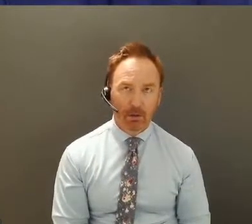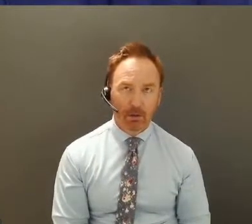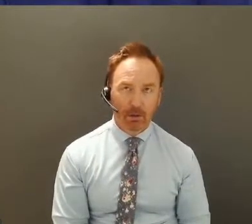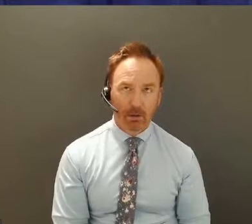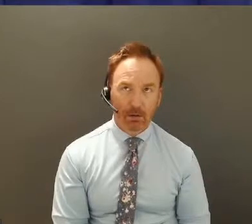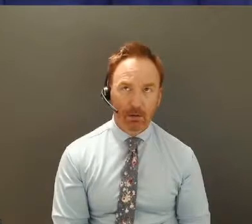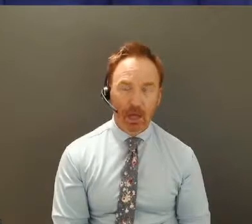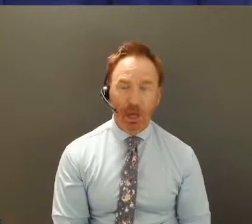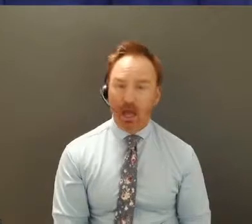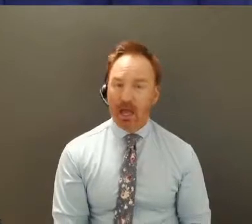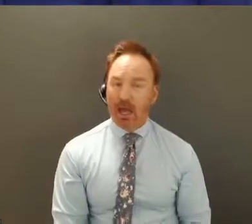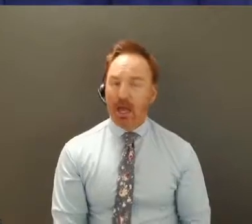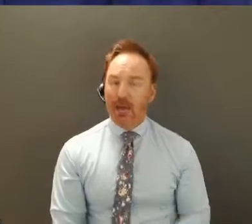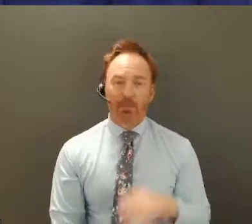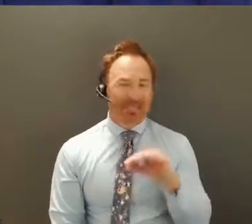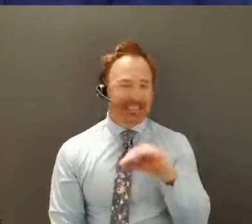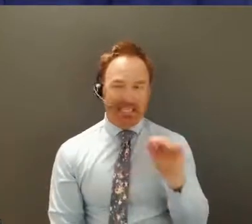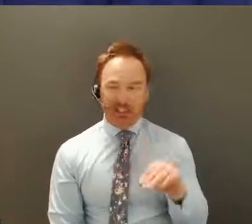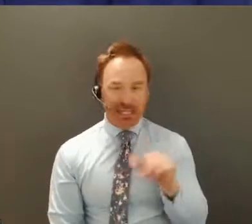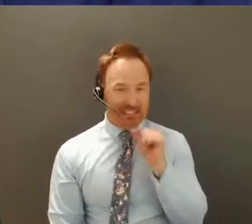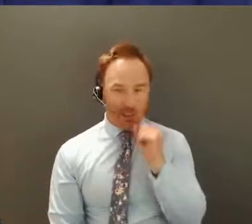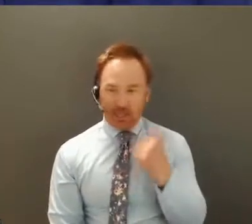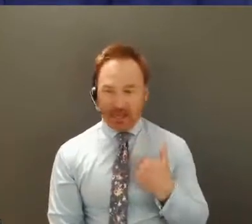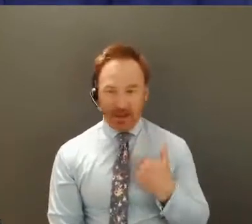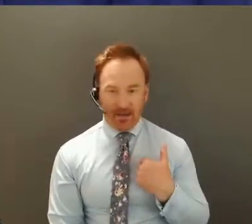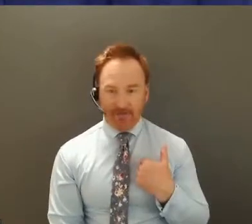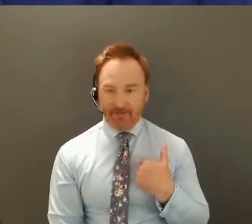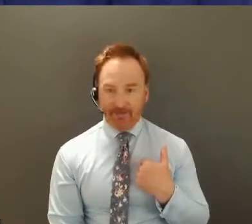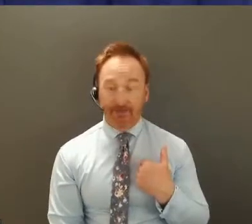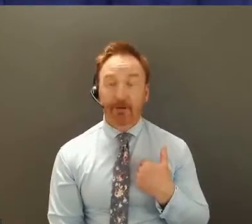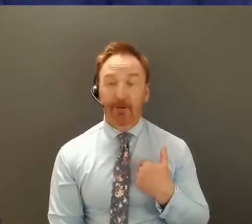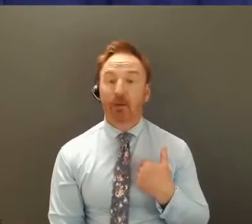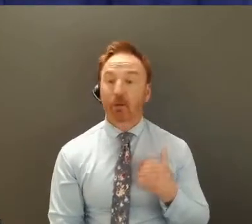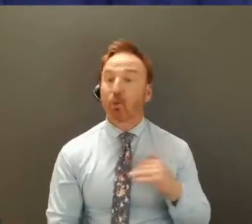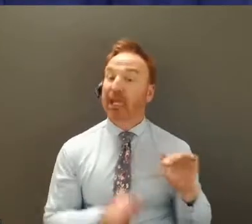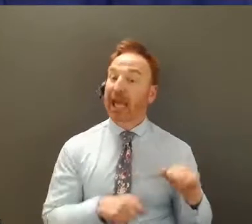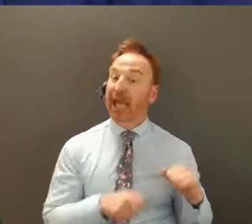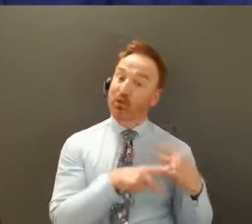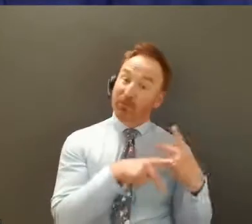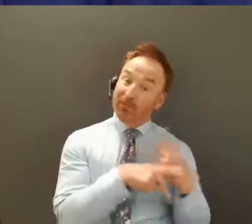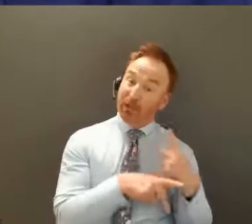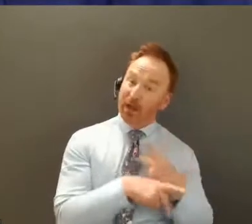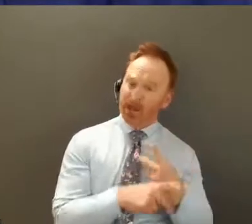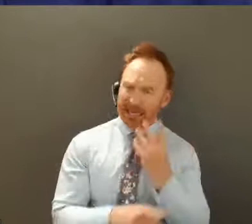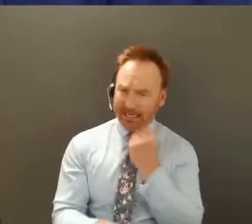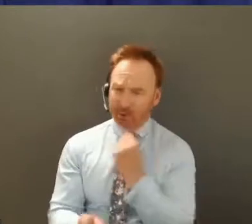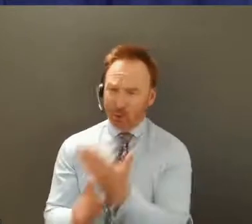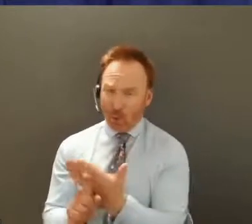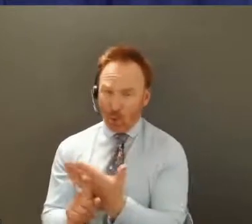numbers but also it's important to illustrate what is going on